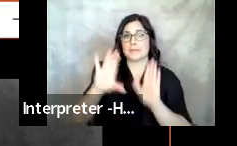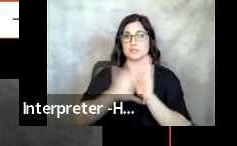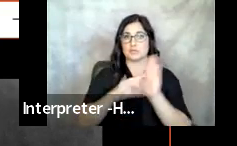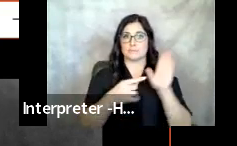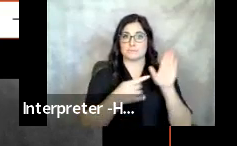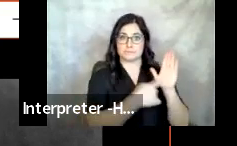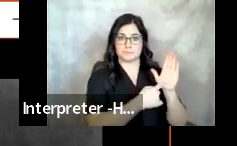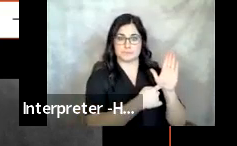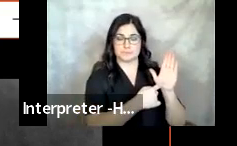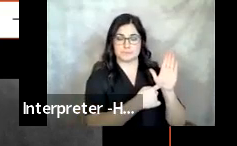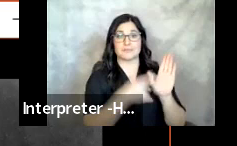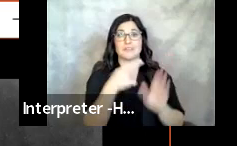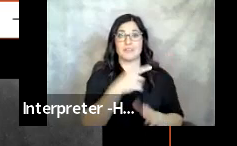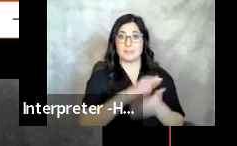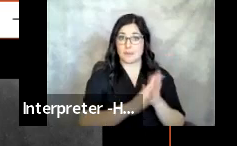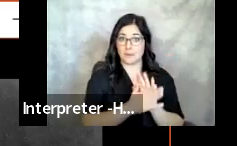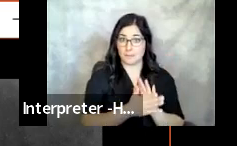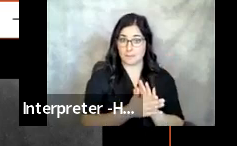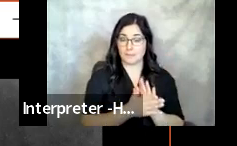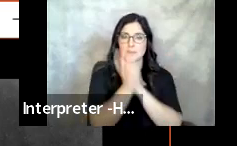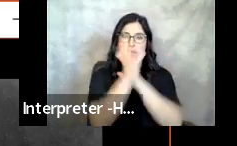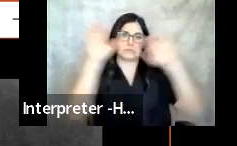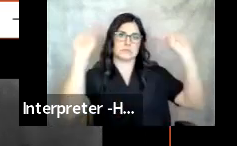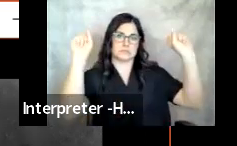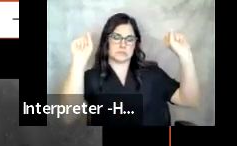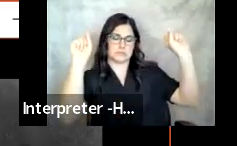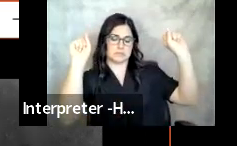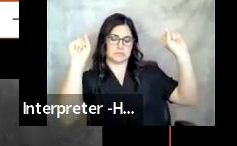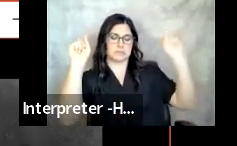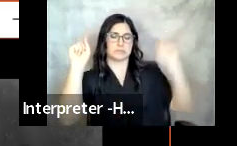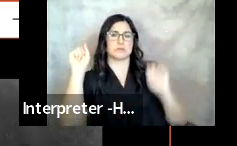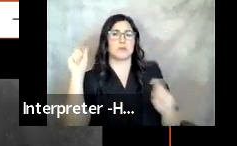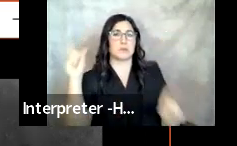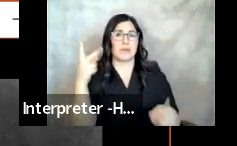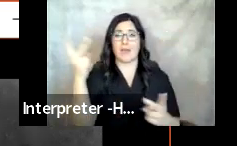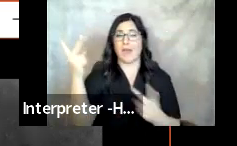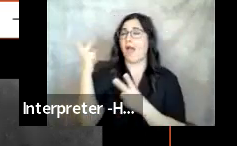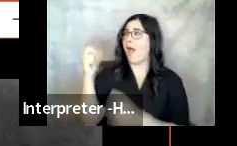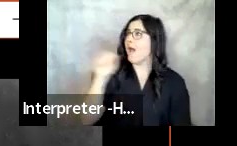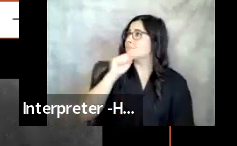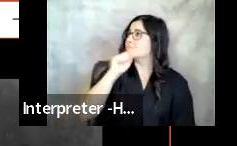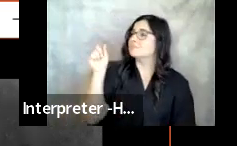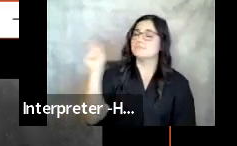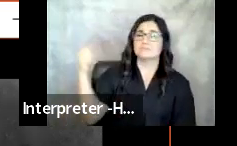I mean, he becomes president. He's one of the most. Loved presidents. In American history.